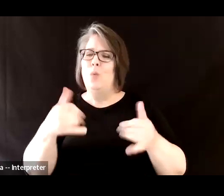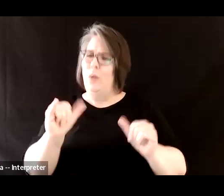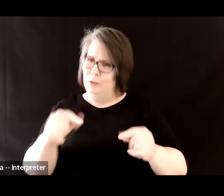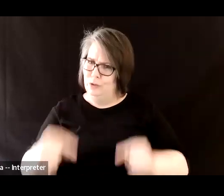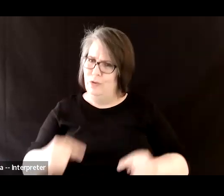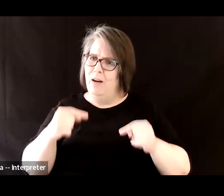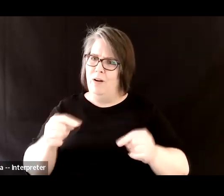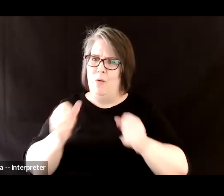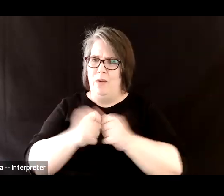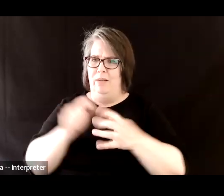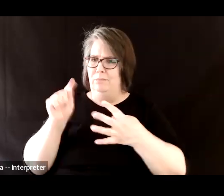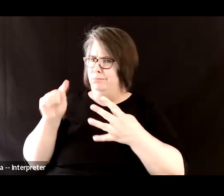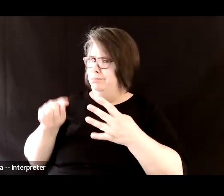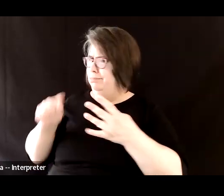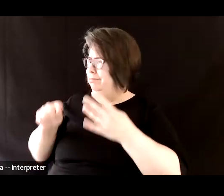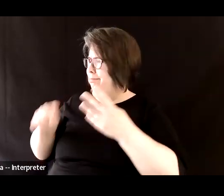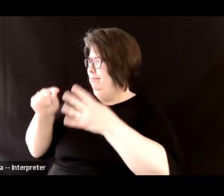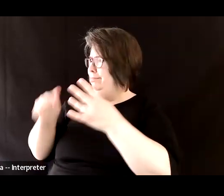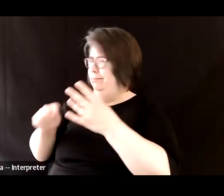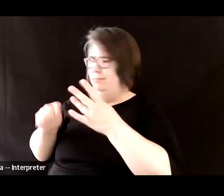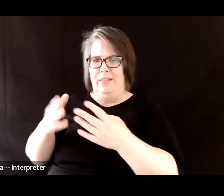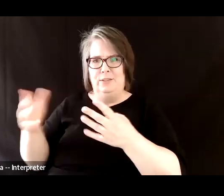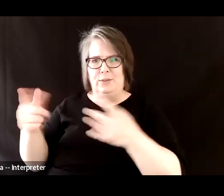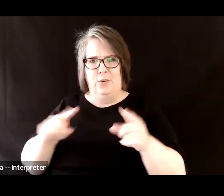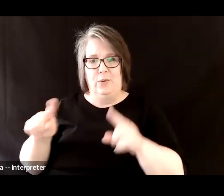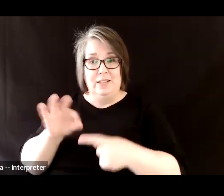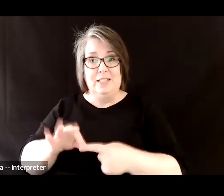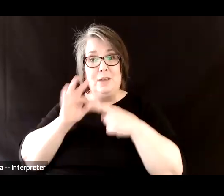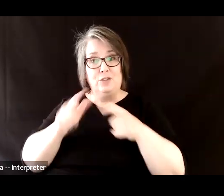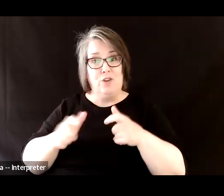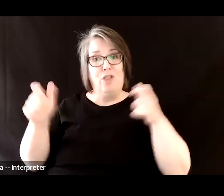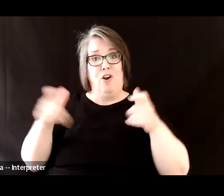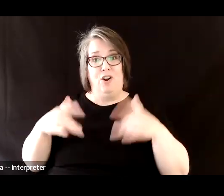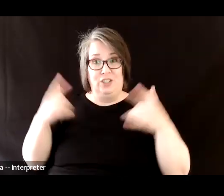the things going on in especially large events like this one.